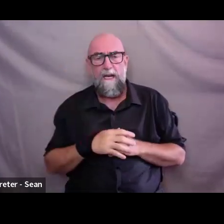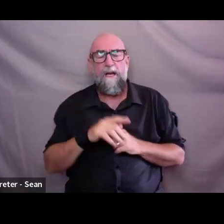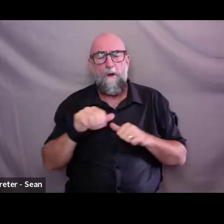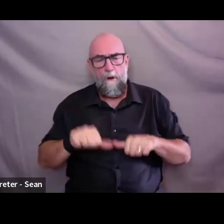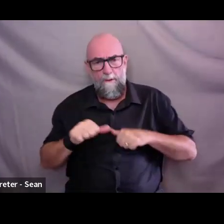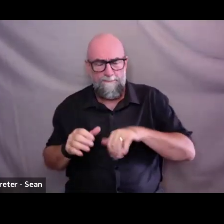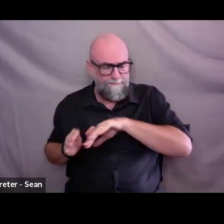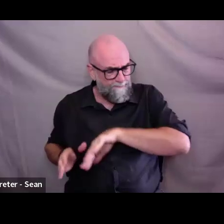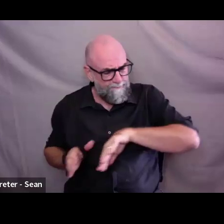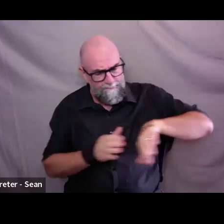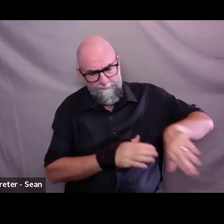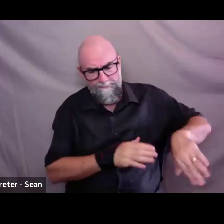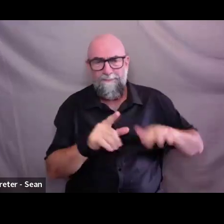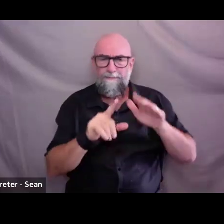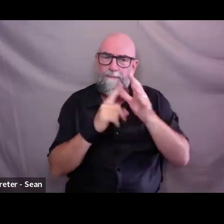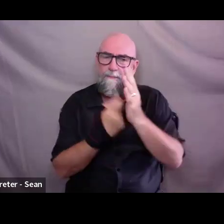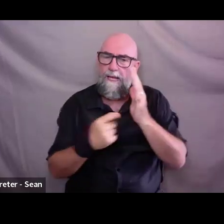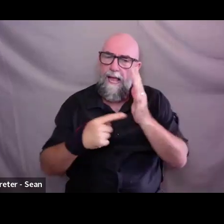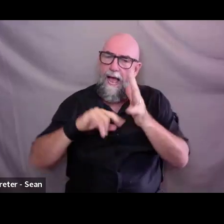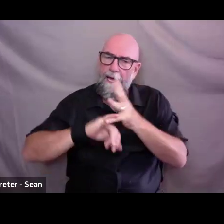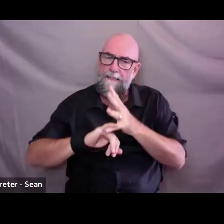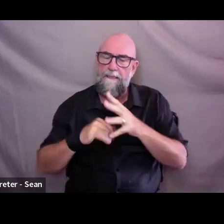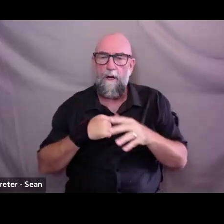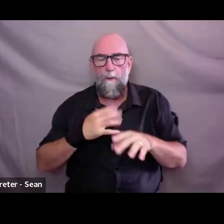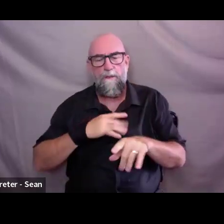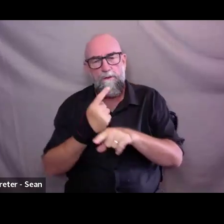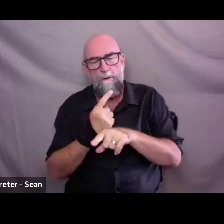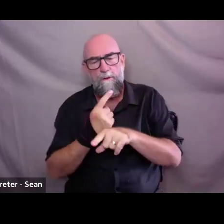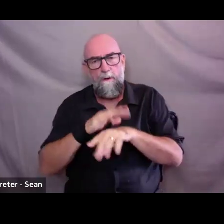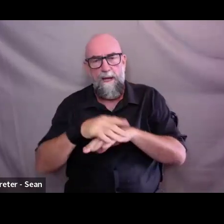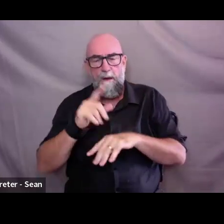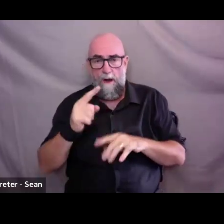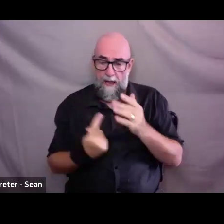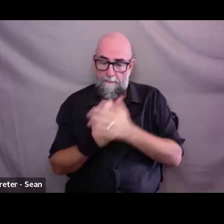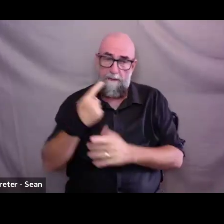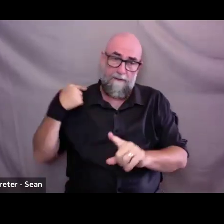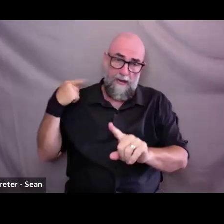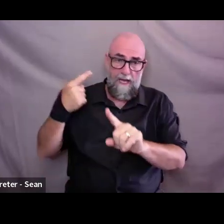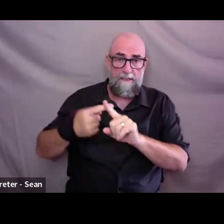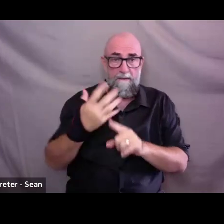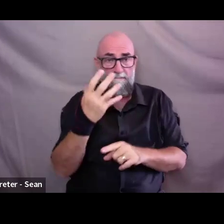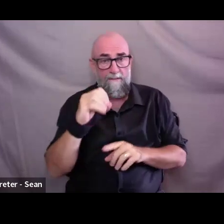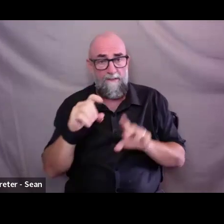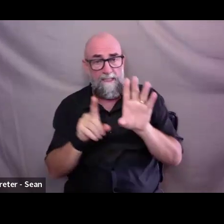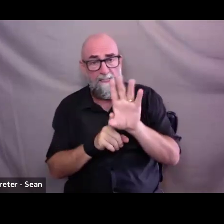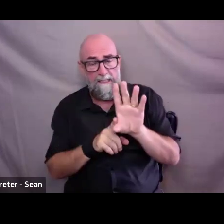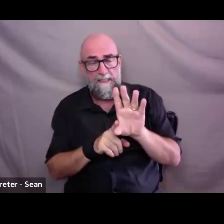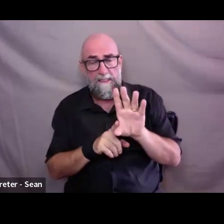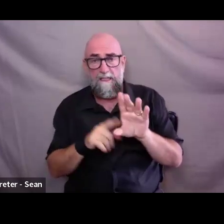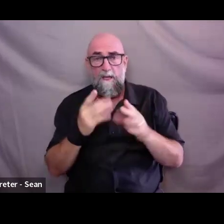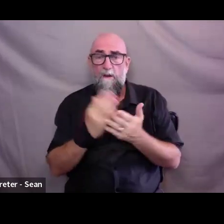is relatively short time that professional arts has been developed in this country, and no in other sessions we have talked